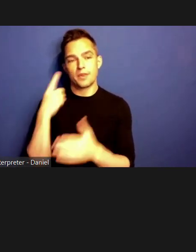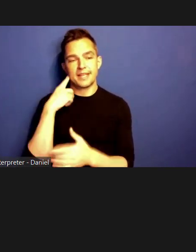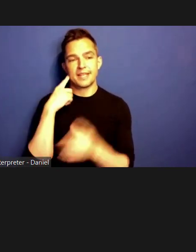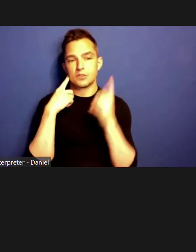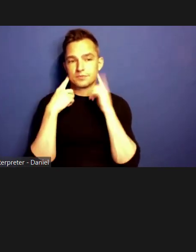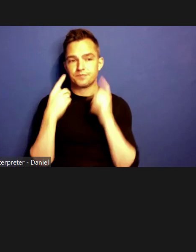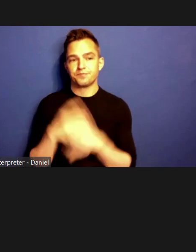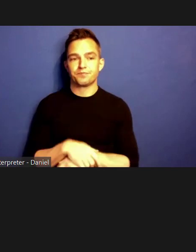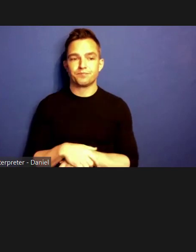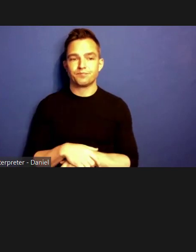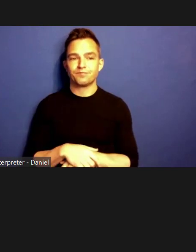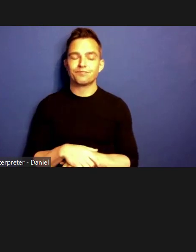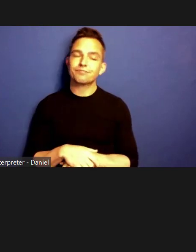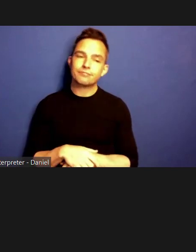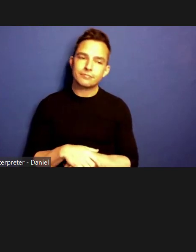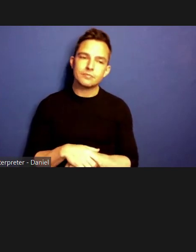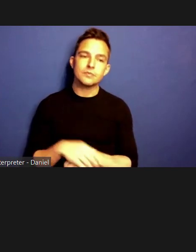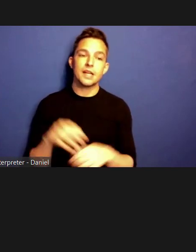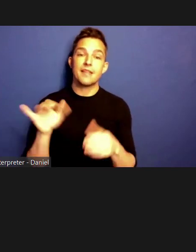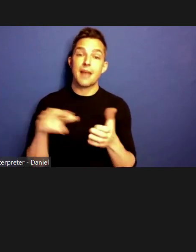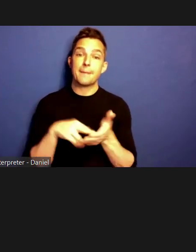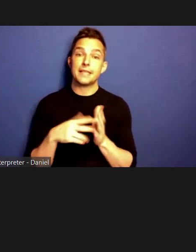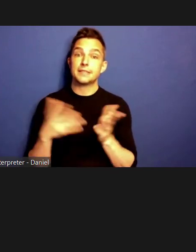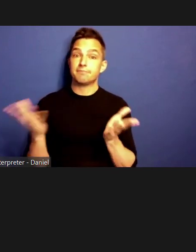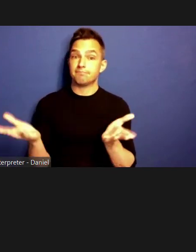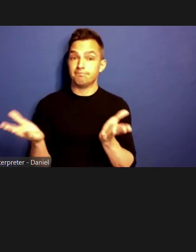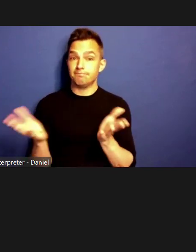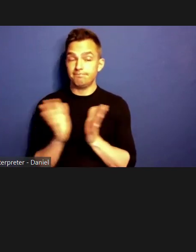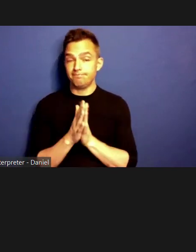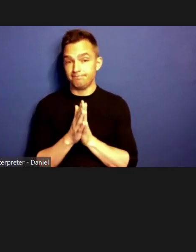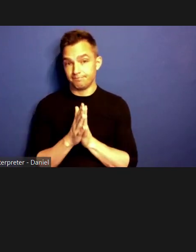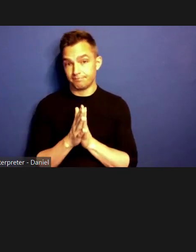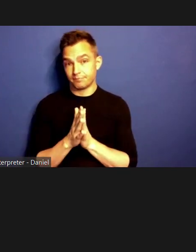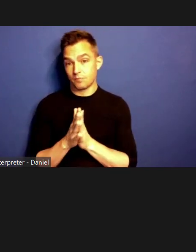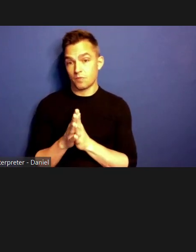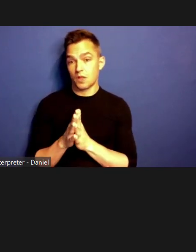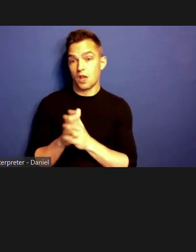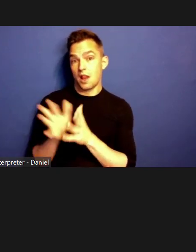those children will need a second screening within about two weeks. Dr.